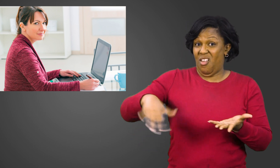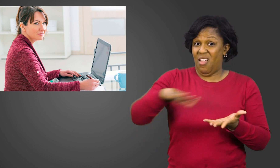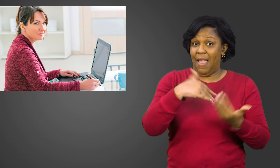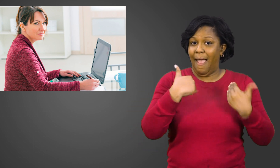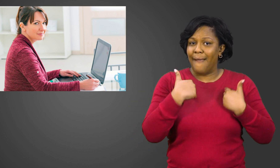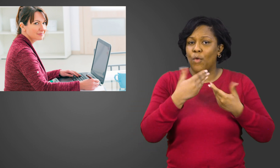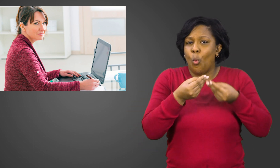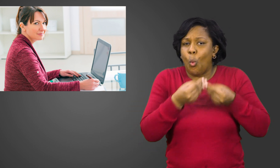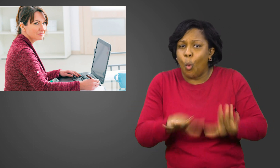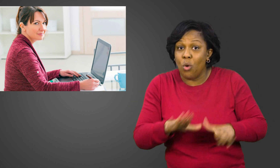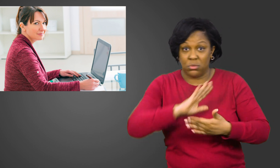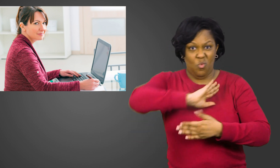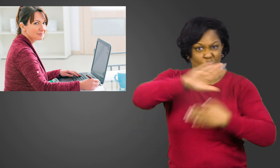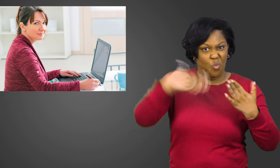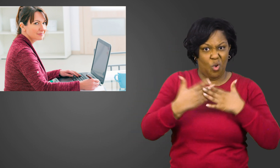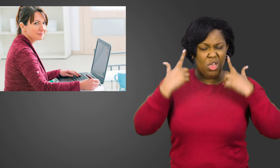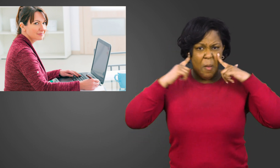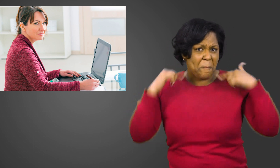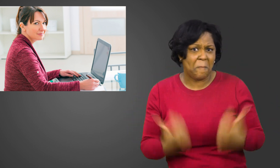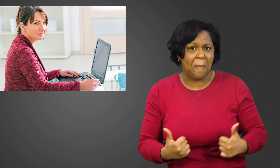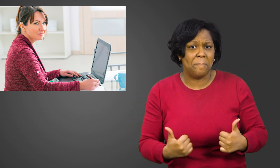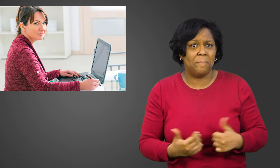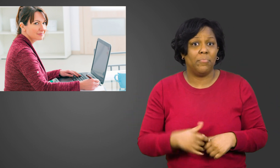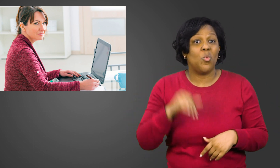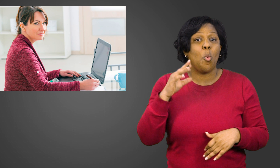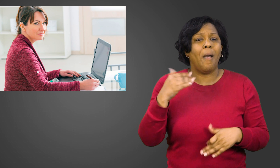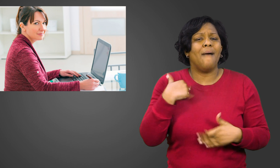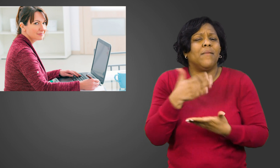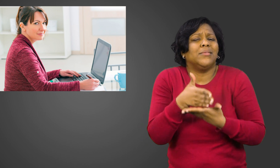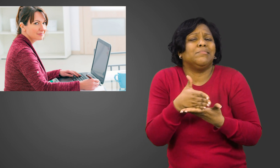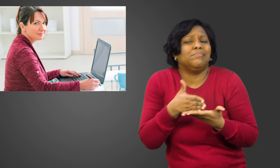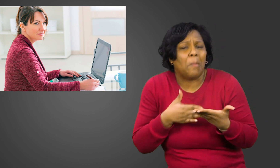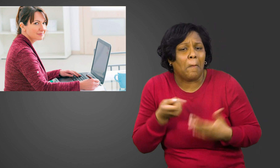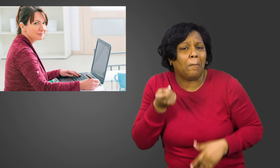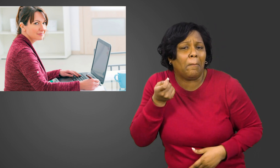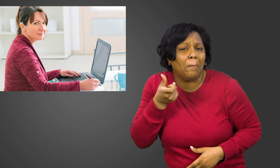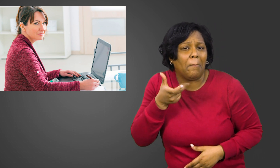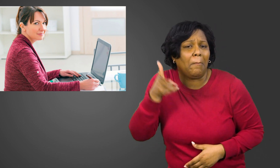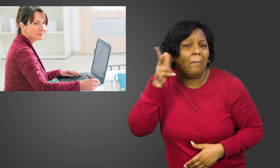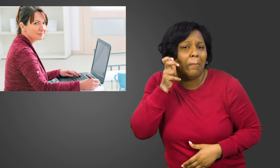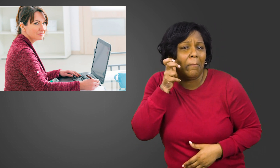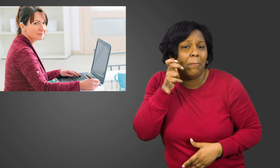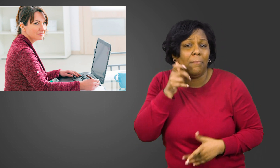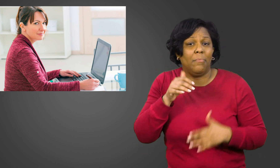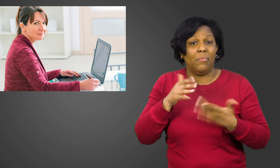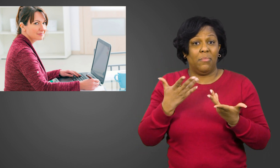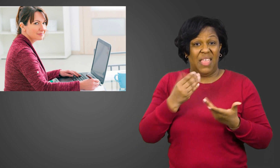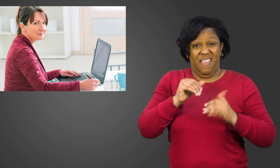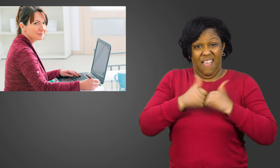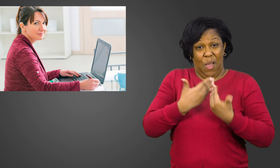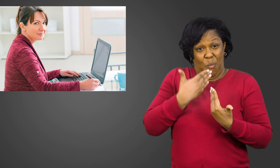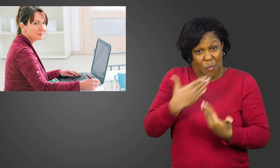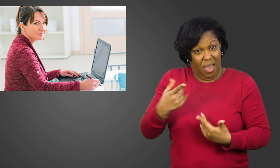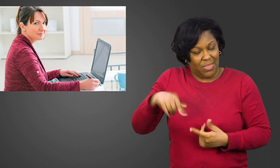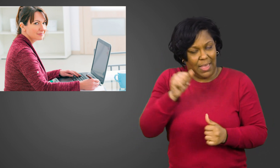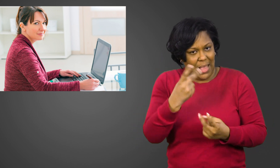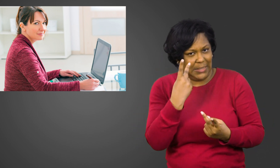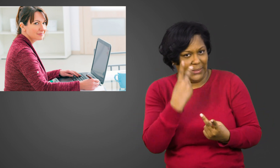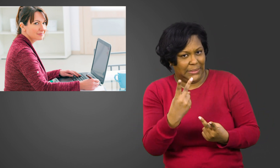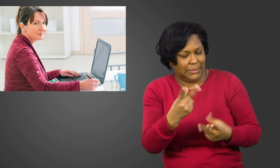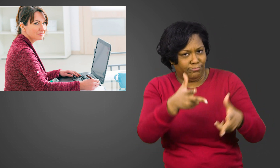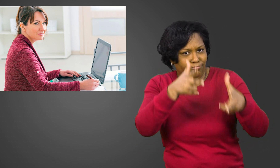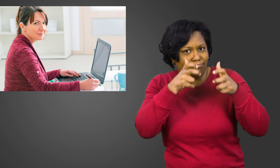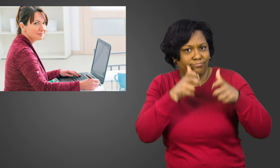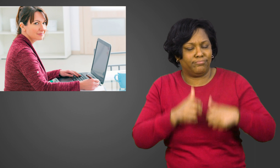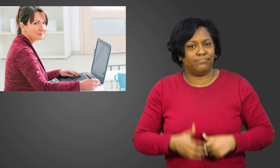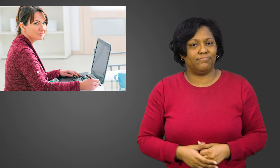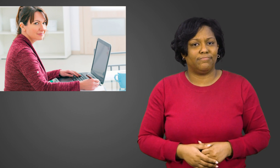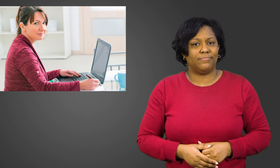and how well they can see.